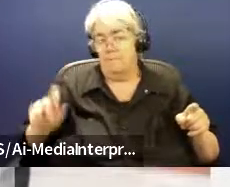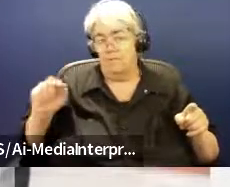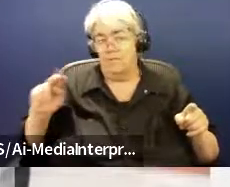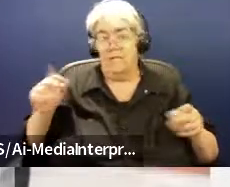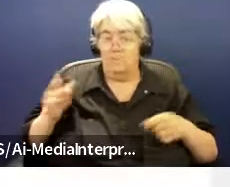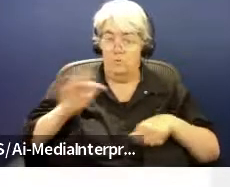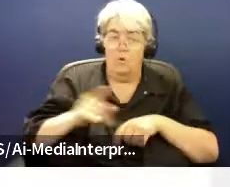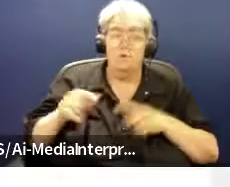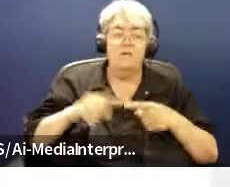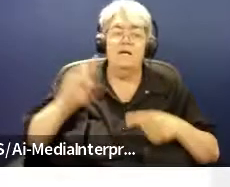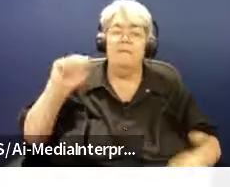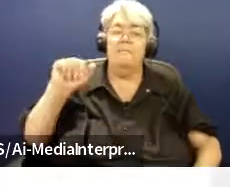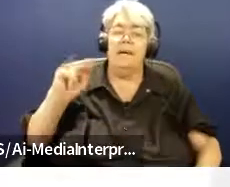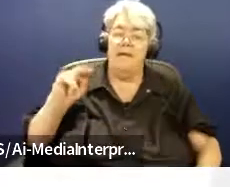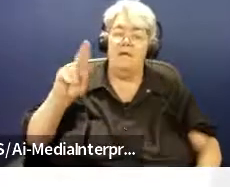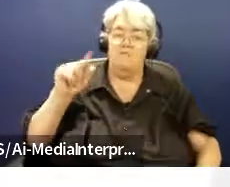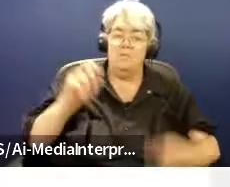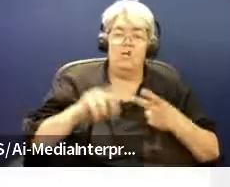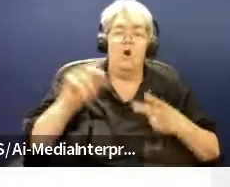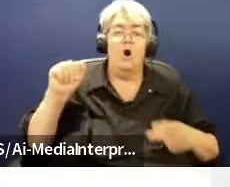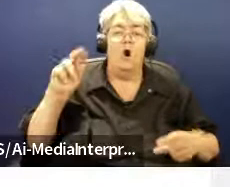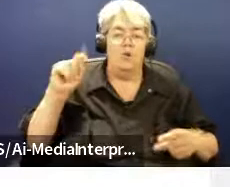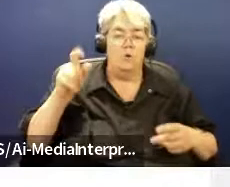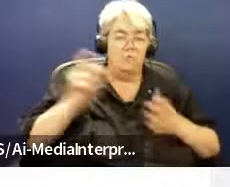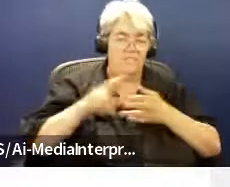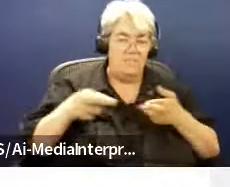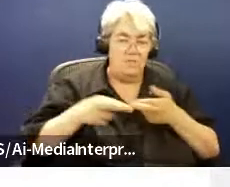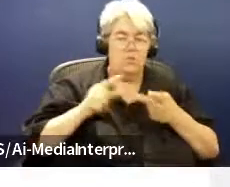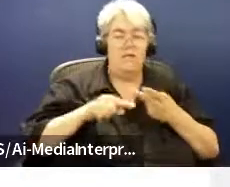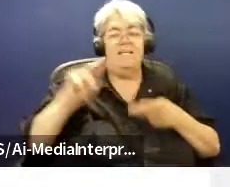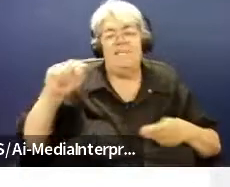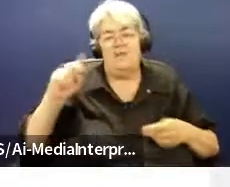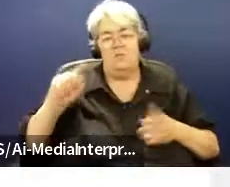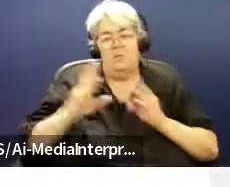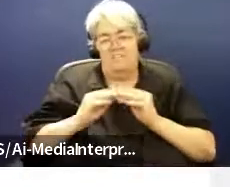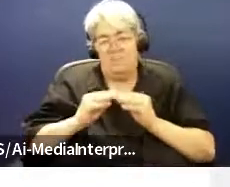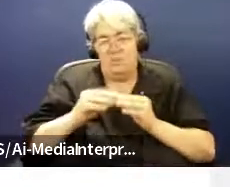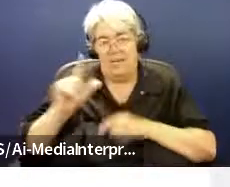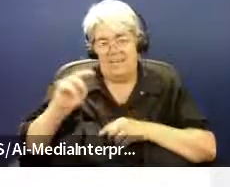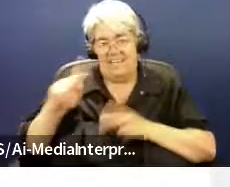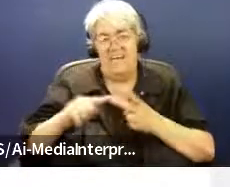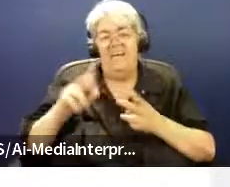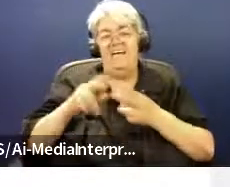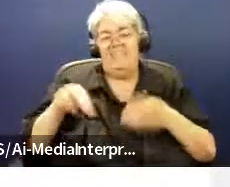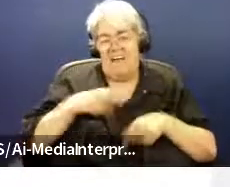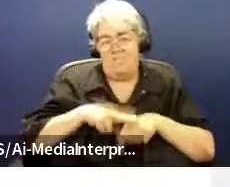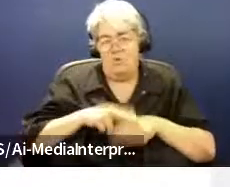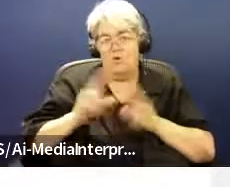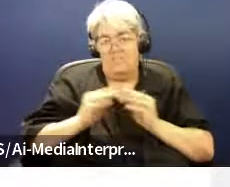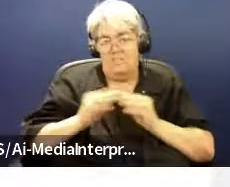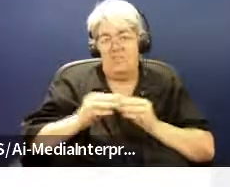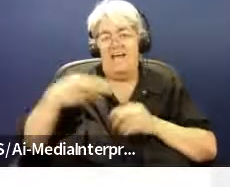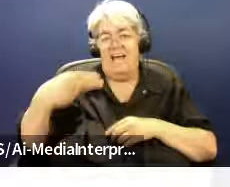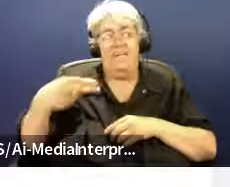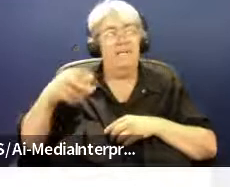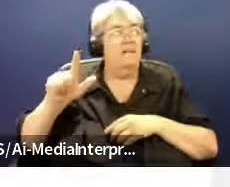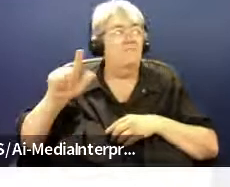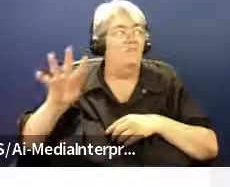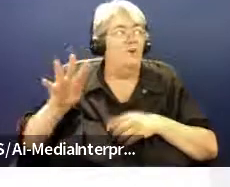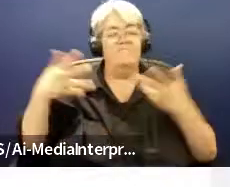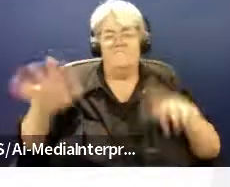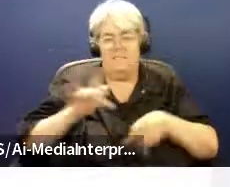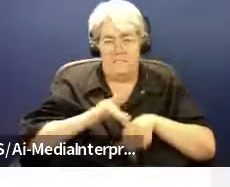That will go to the next